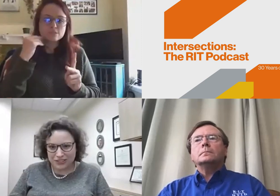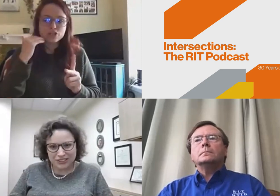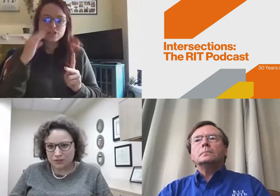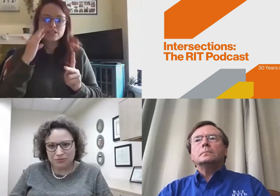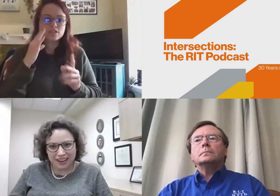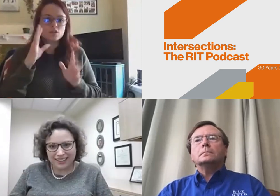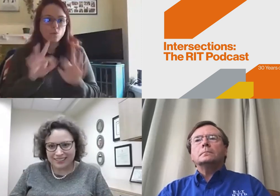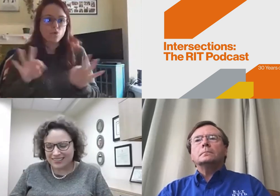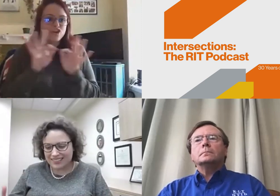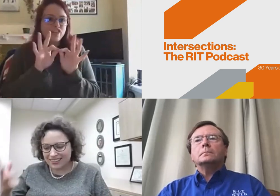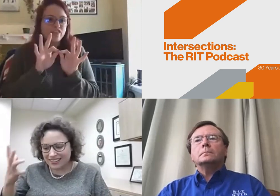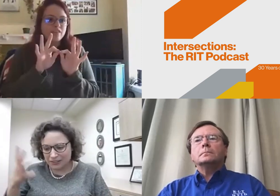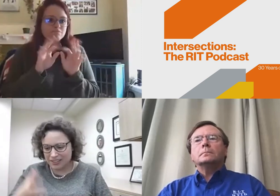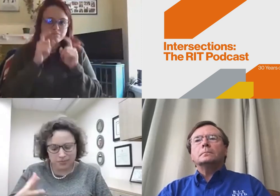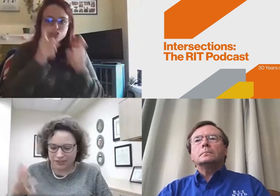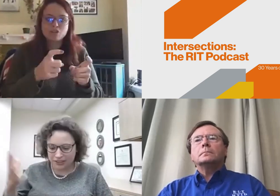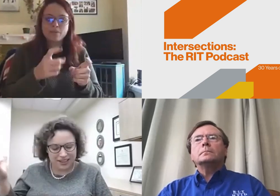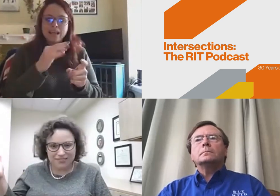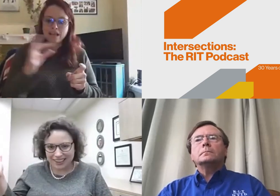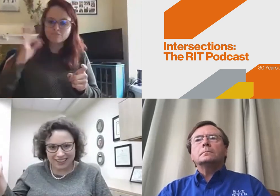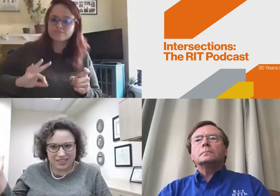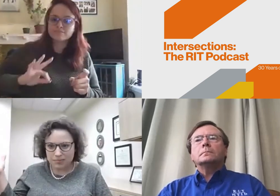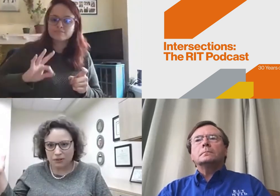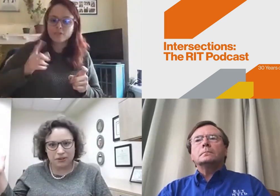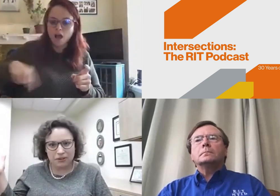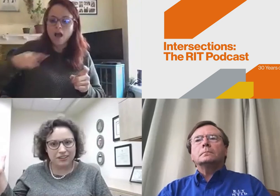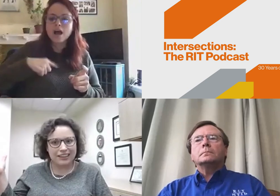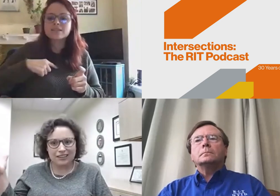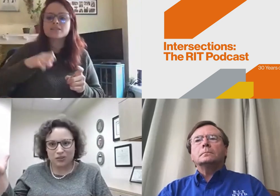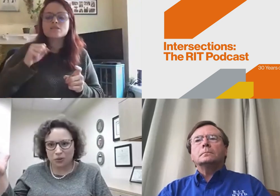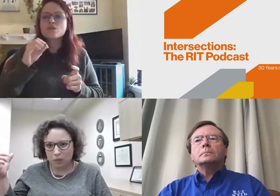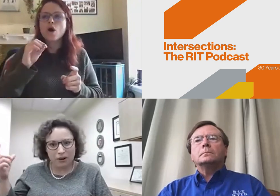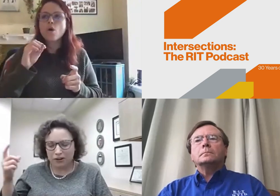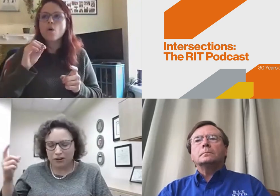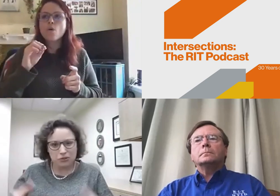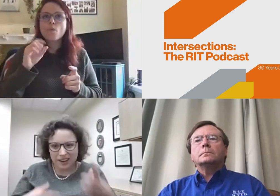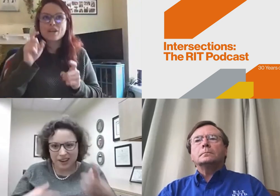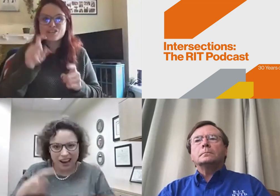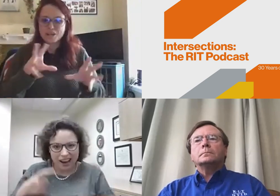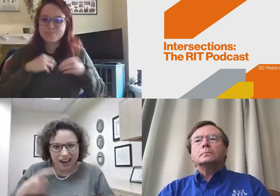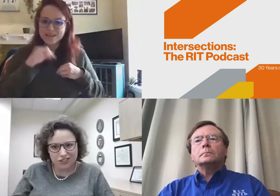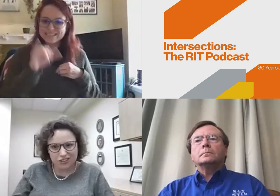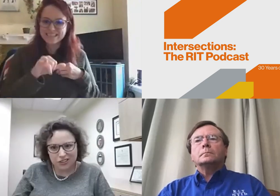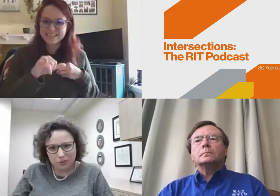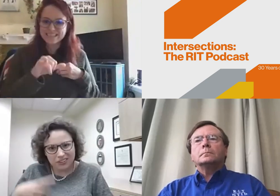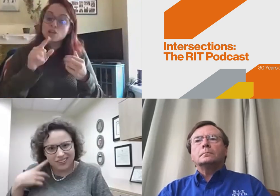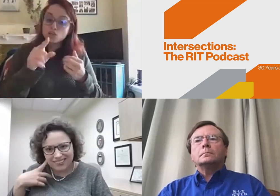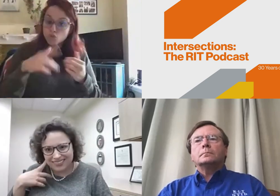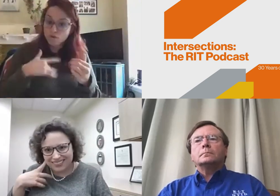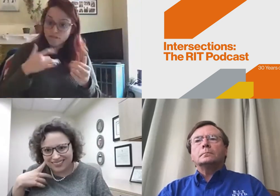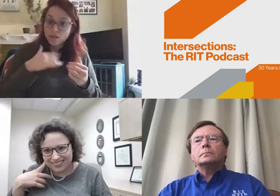Do you find disability or deaf identity to be a really core part of who you are and how